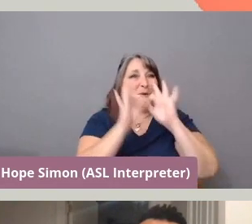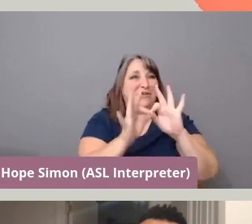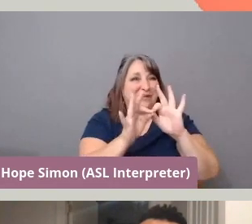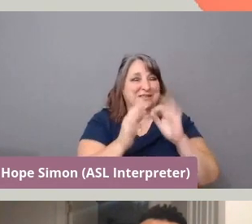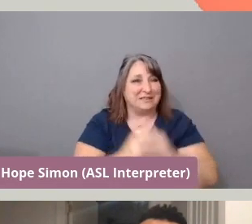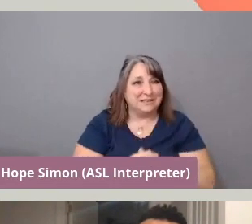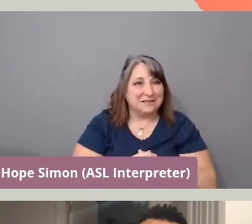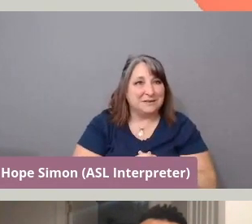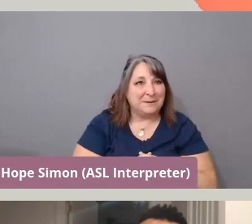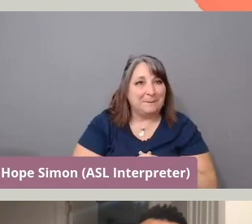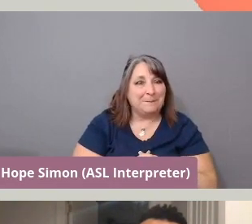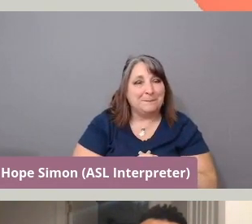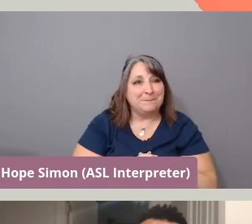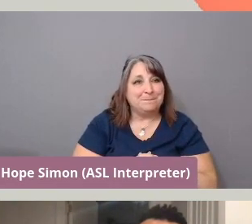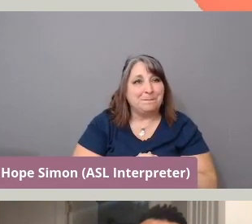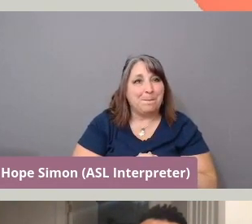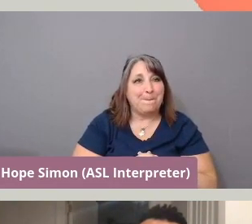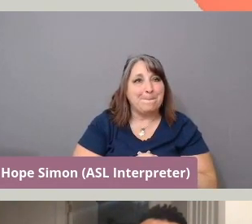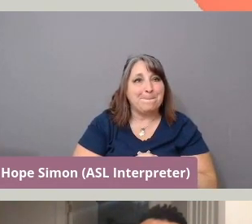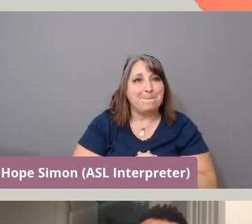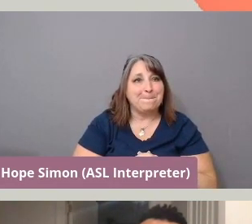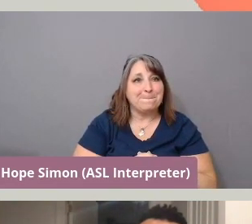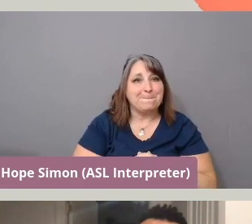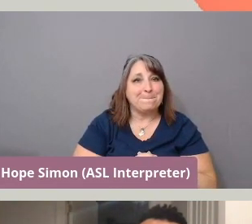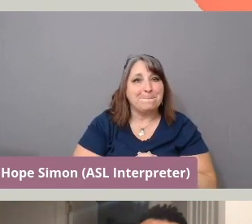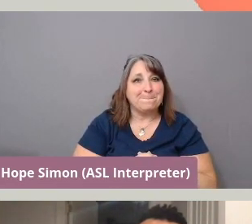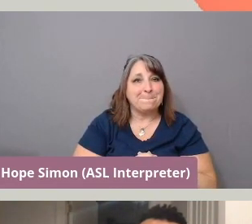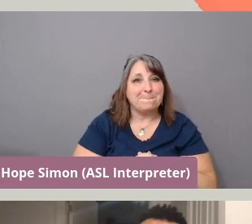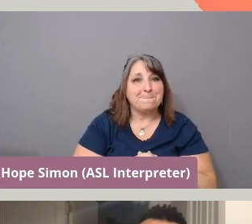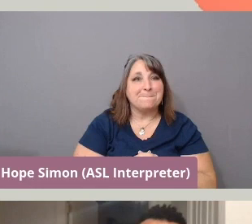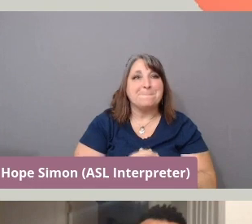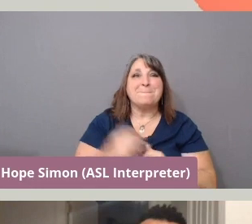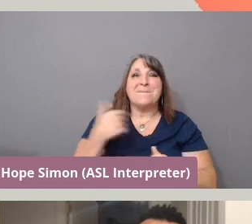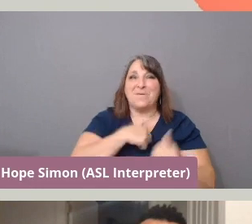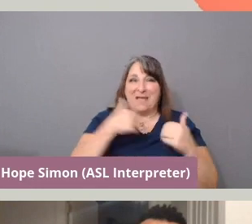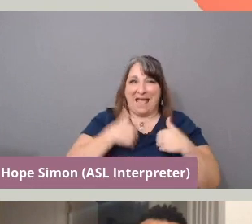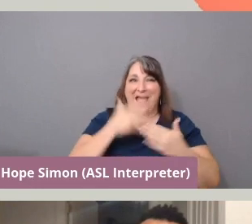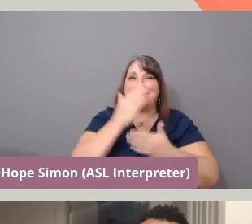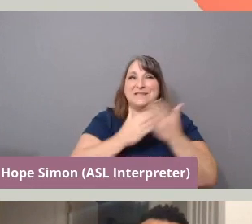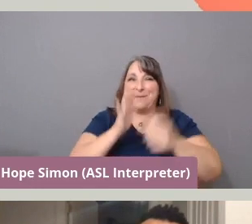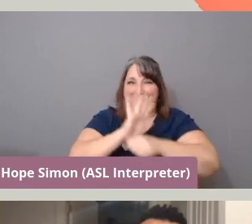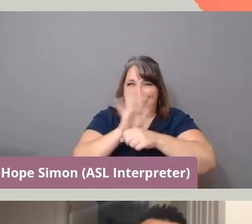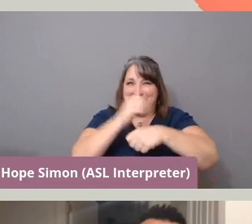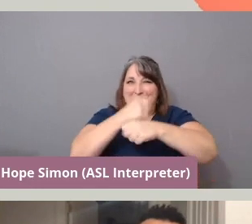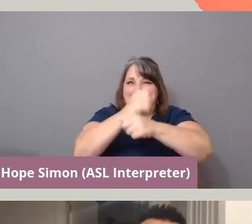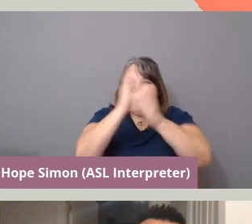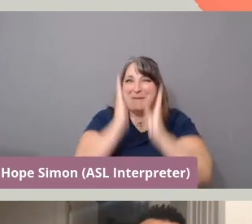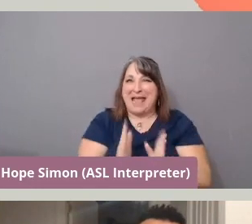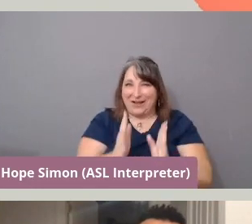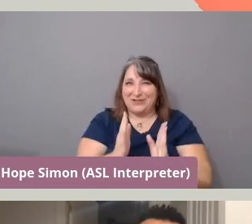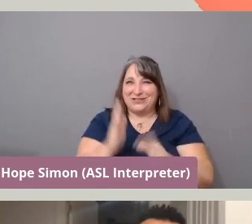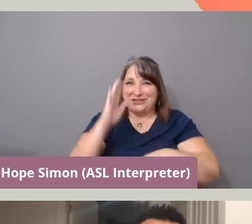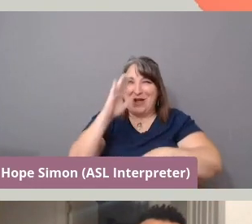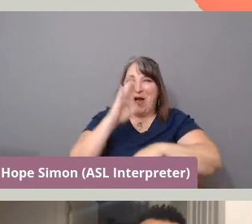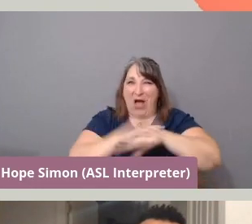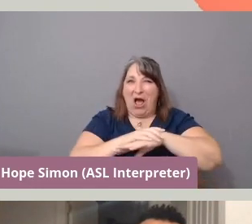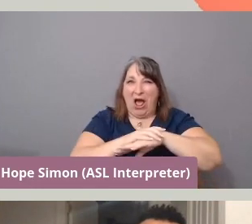But I can tell we have some producers and filmmakers. What's a budget, folks? Let's get some numbers here.